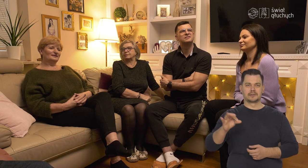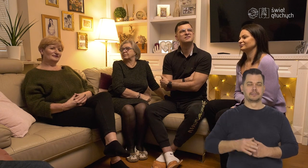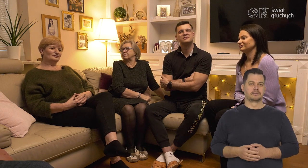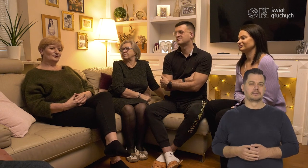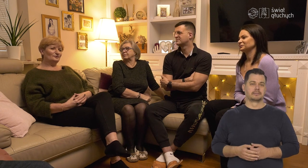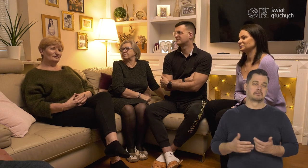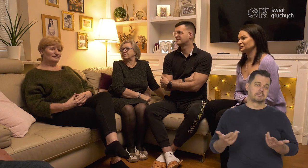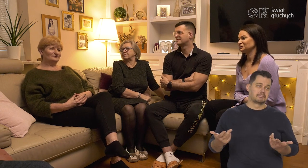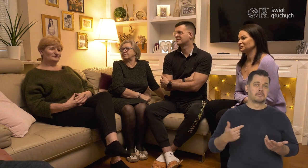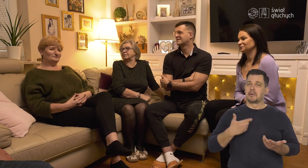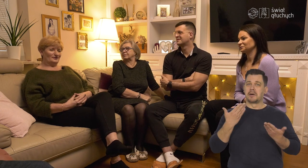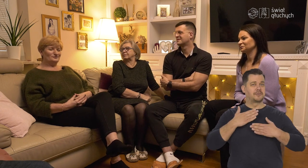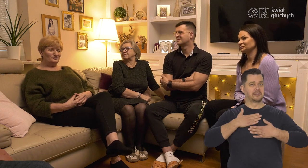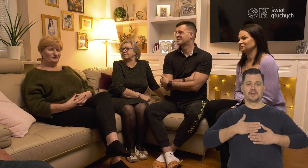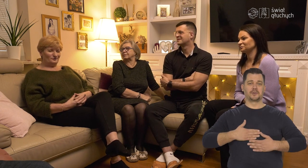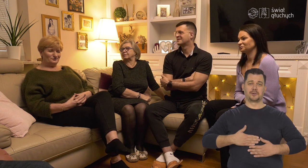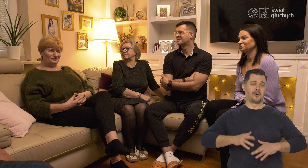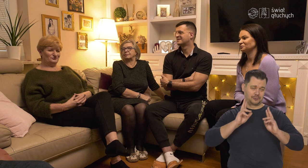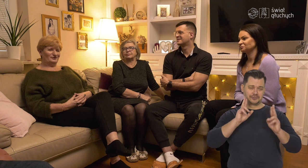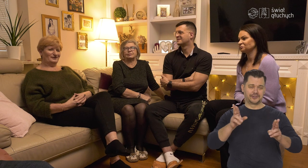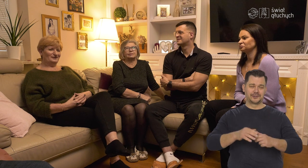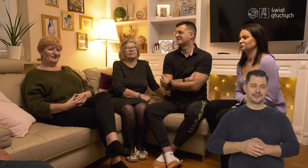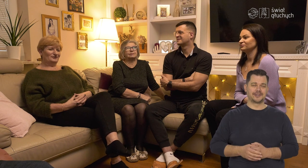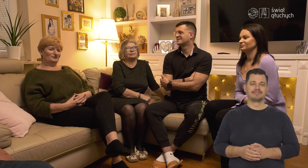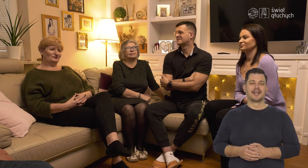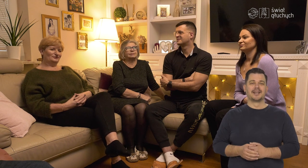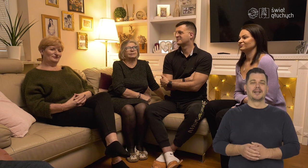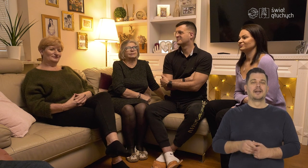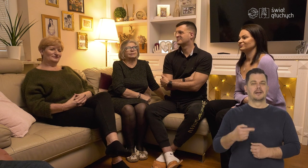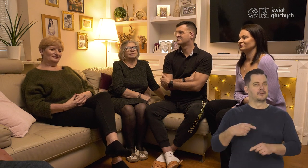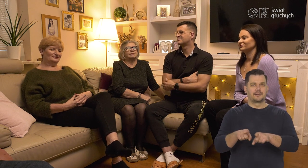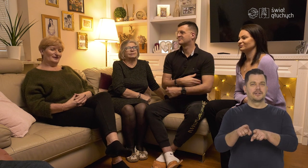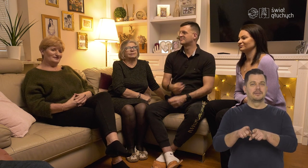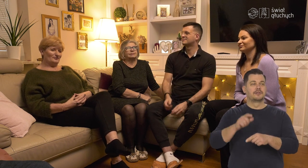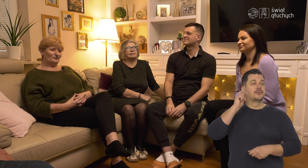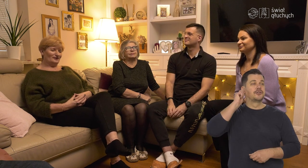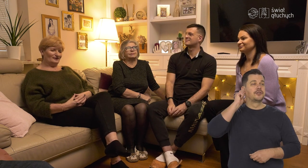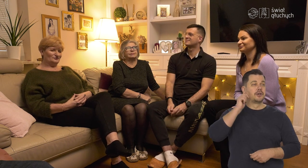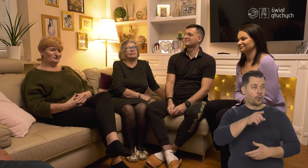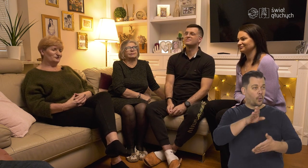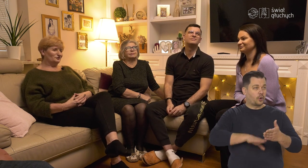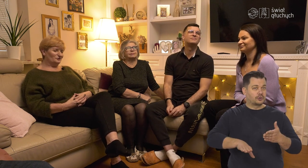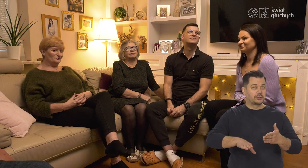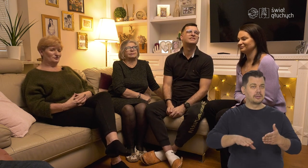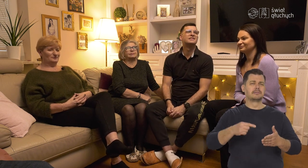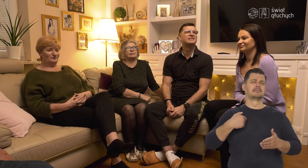[Dorota]: I remember very fondly, of course. The same way the girls were born.